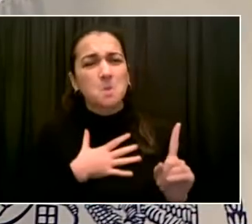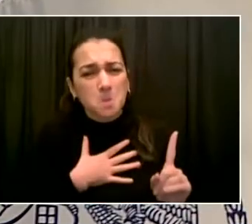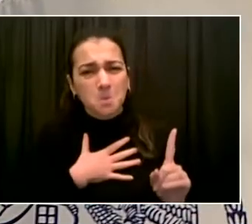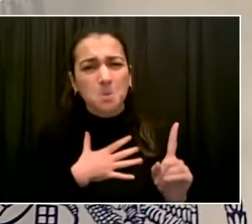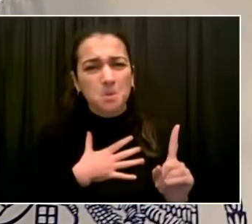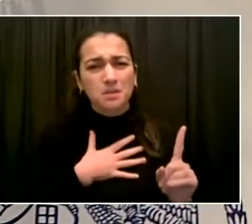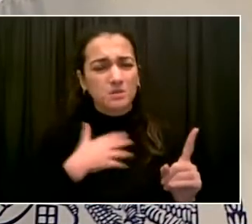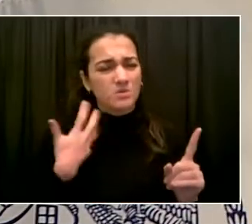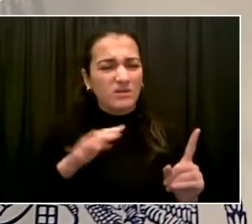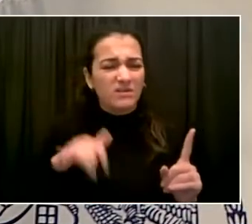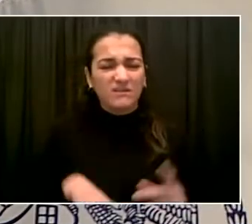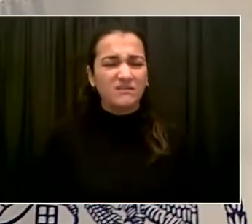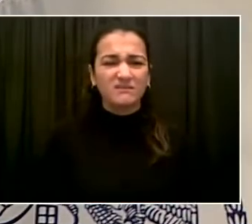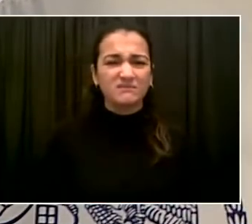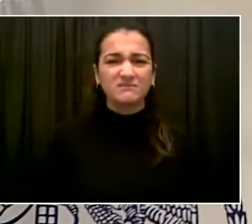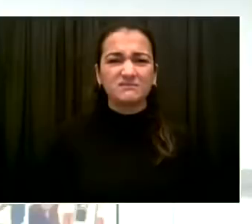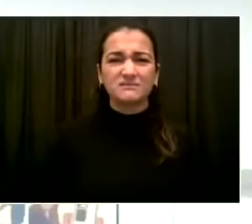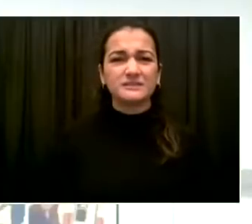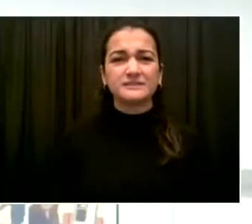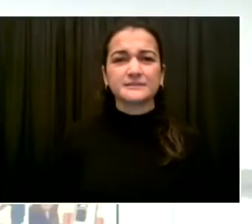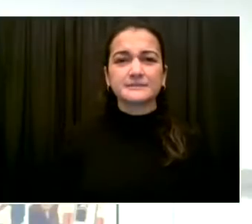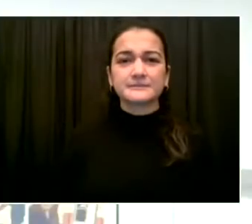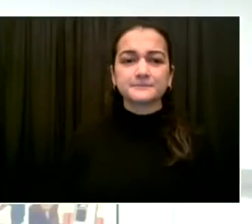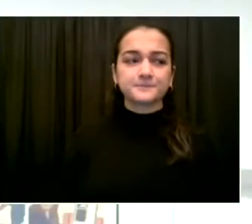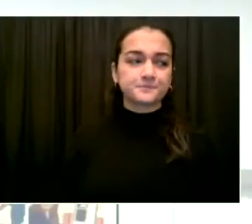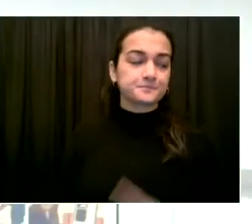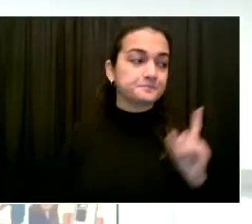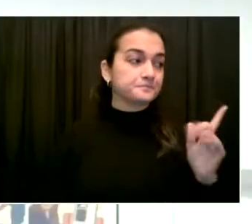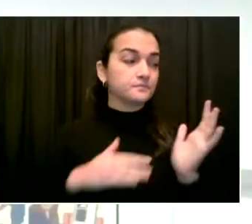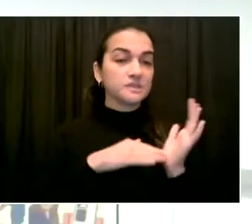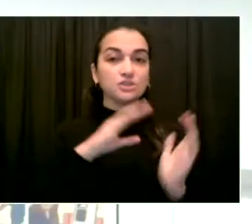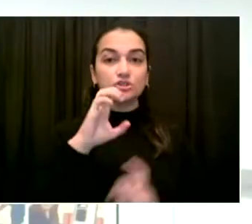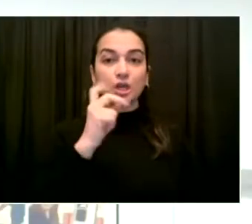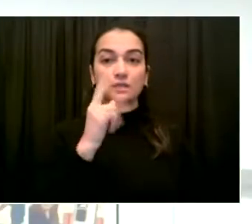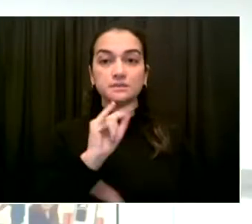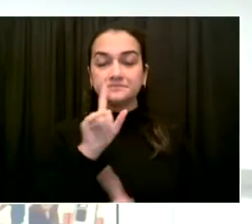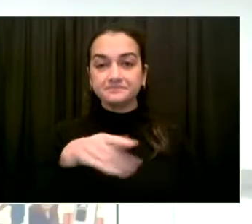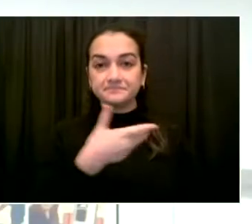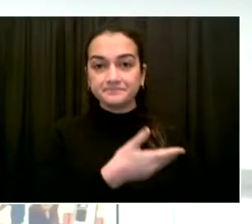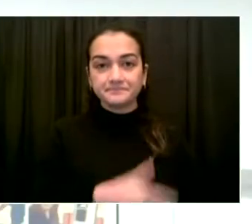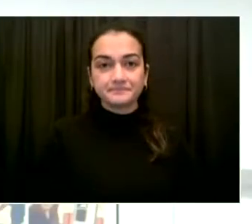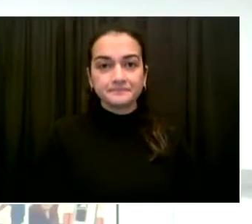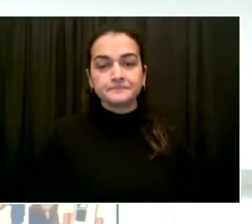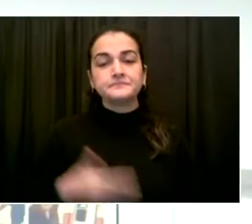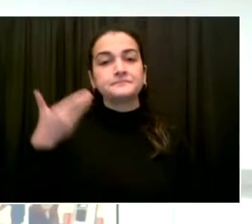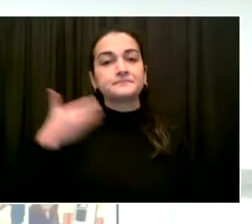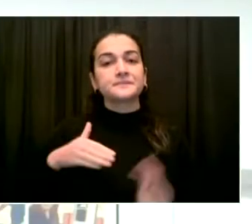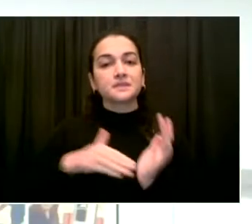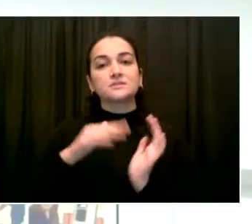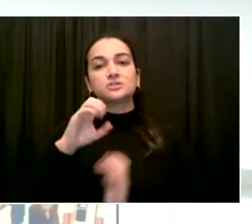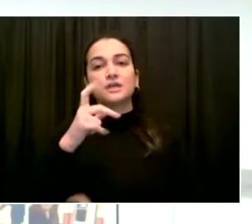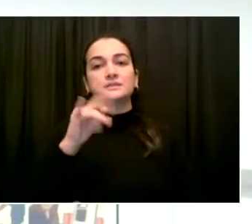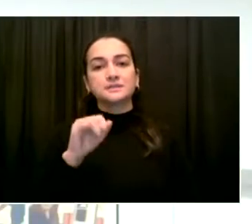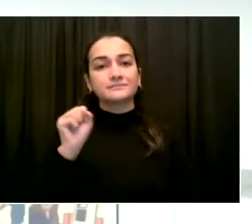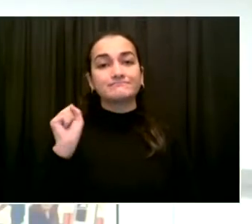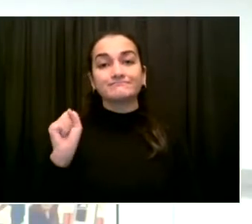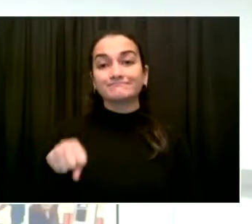THROUGH ENOUGH. THANK YOU SIR. AMEN, THANK YOU.